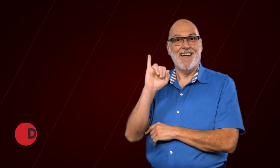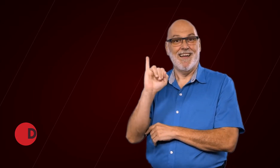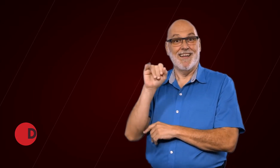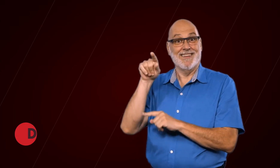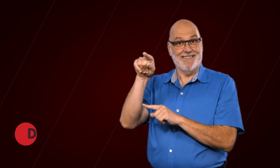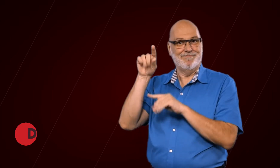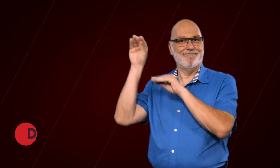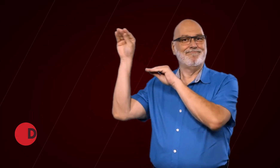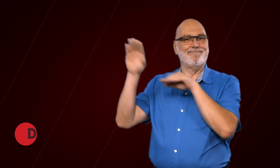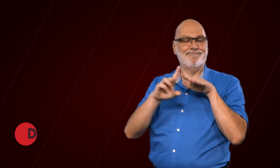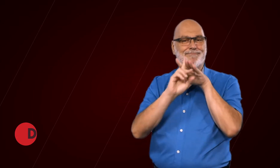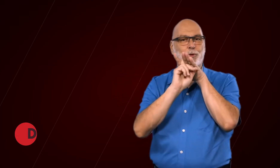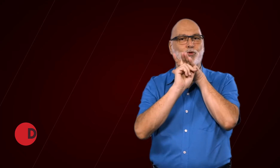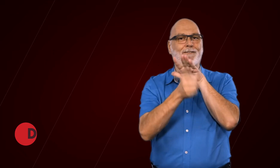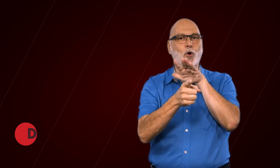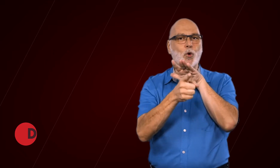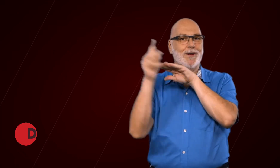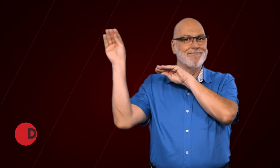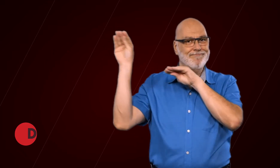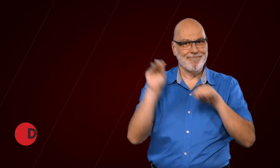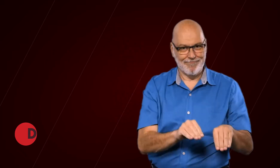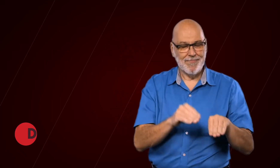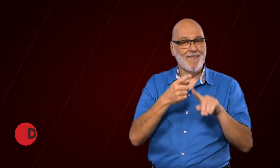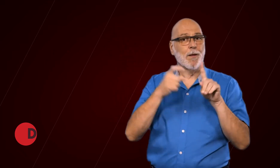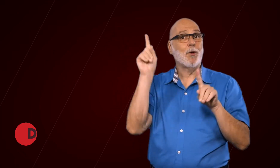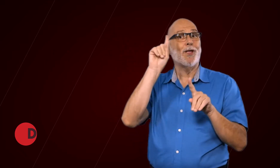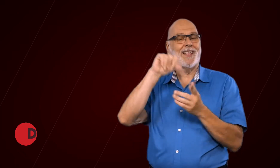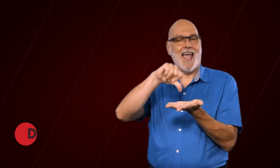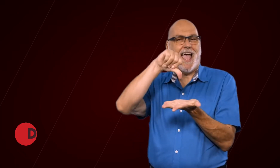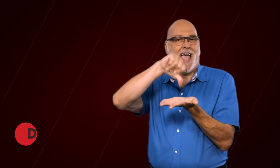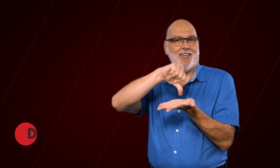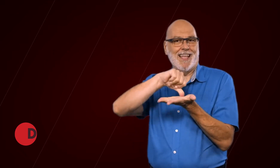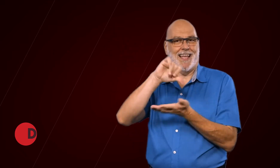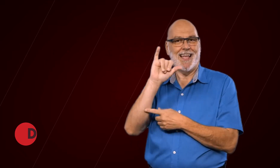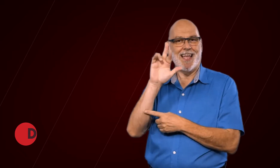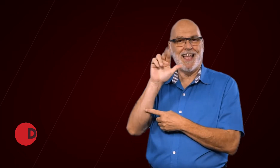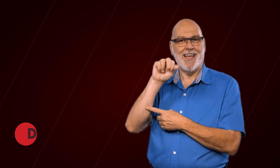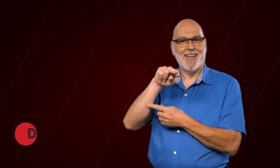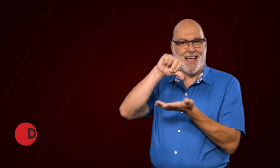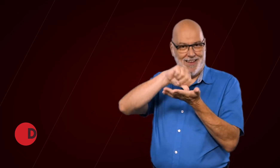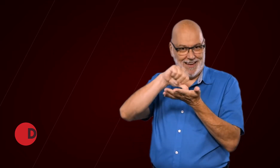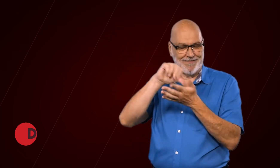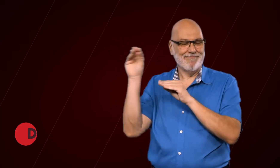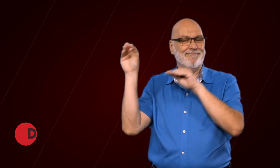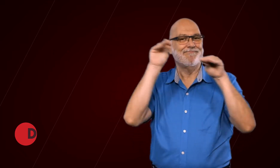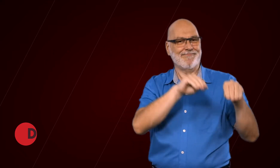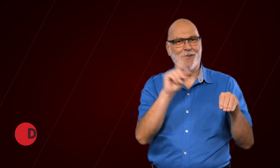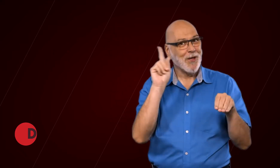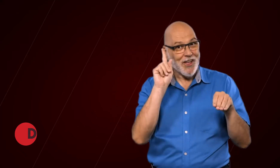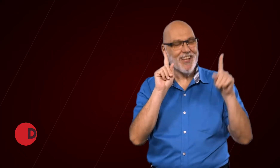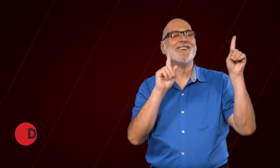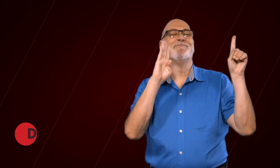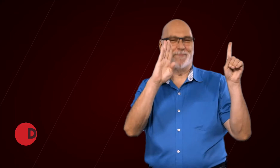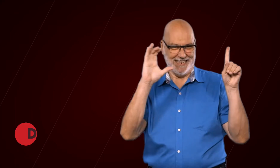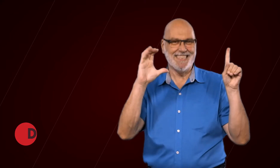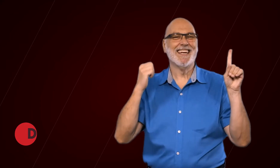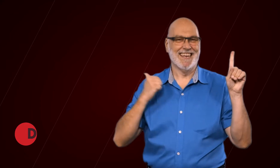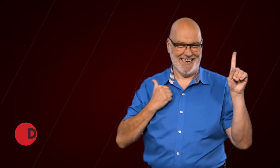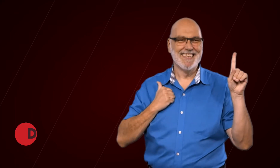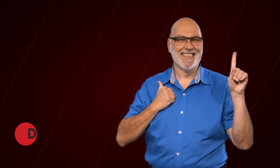who is a refugee and moved from Iran to BC.